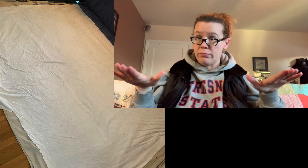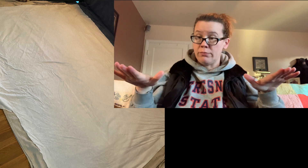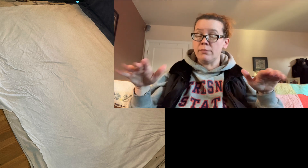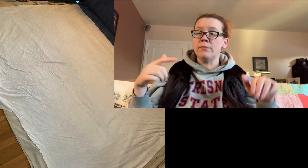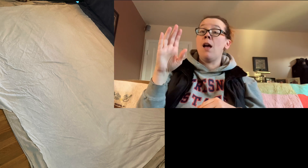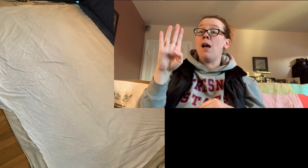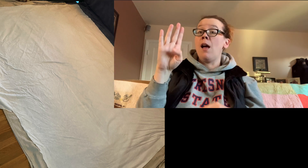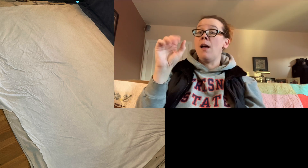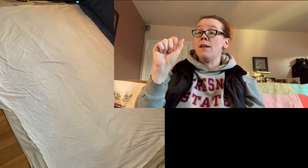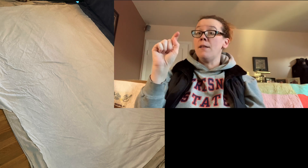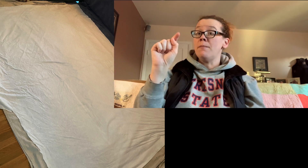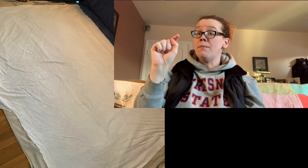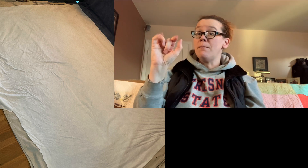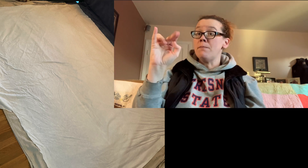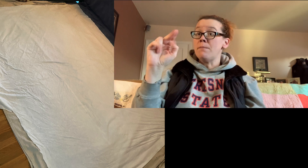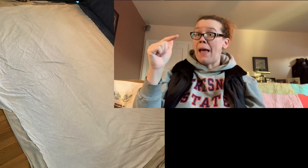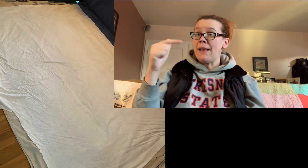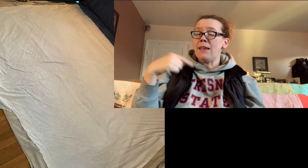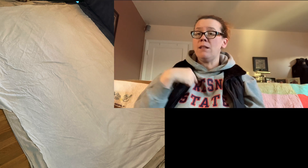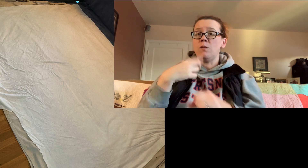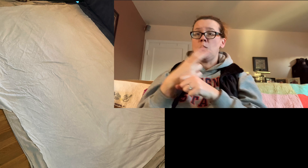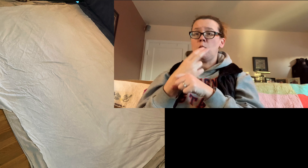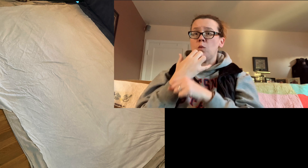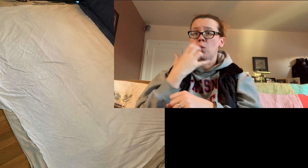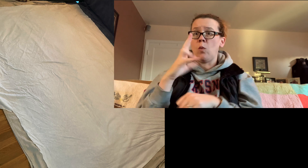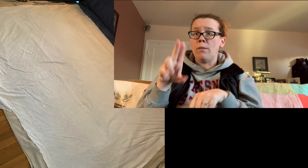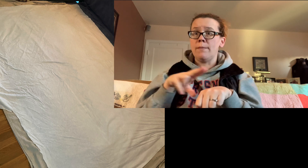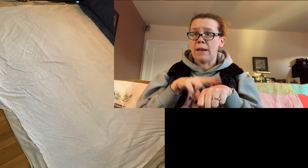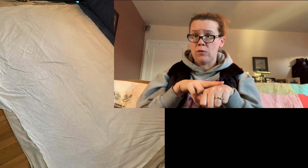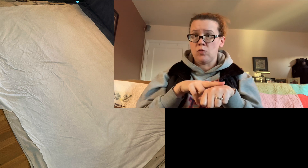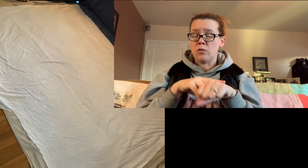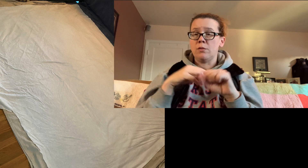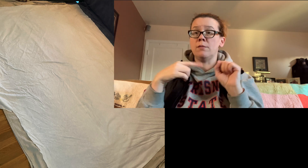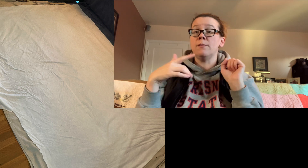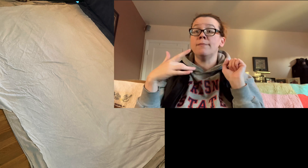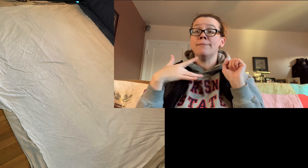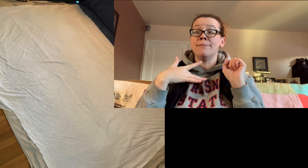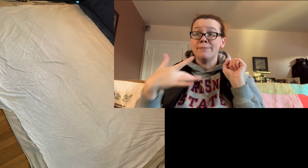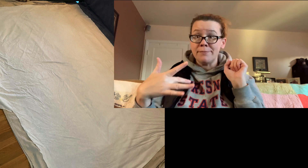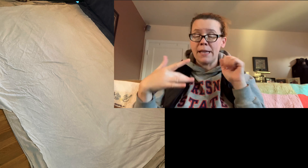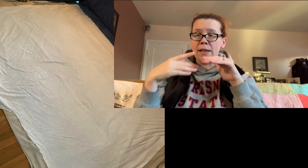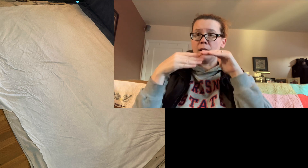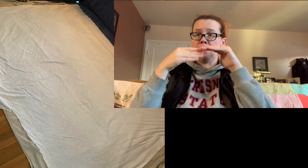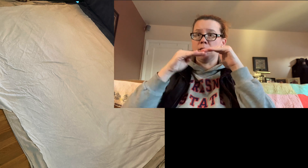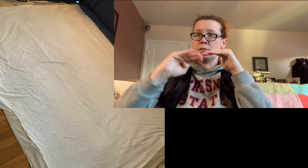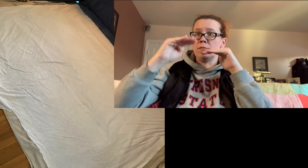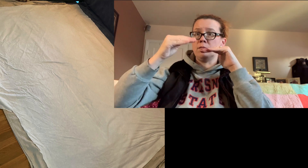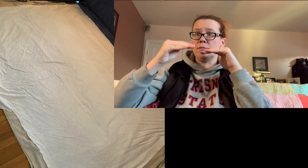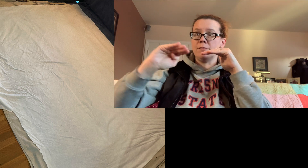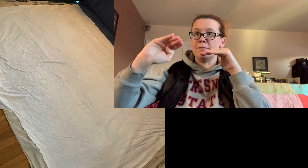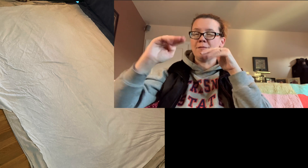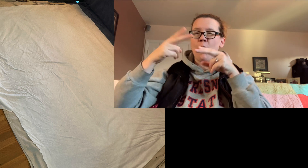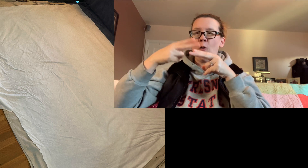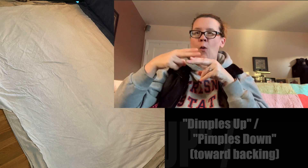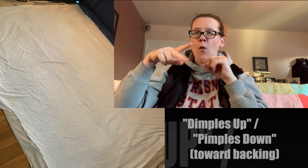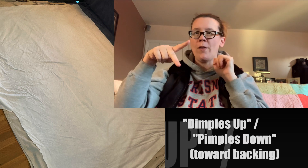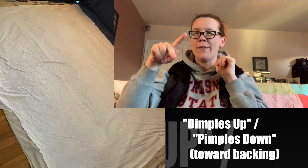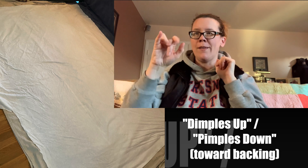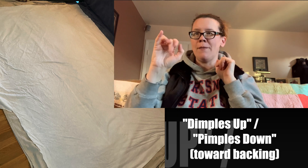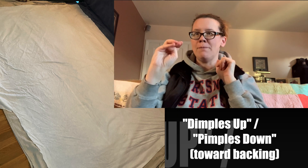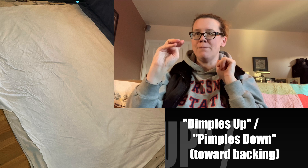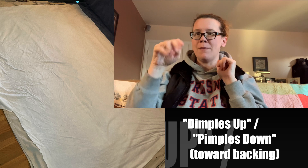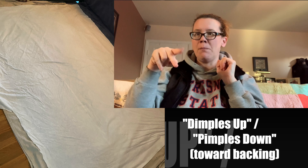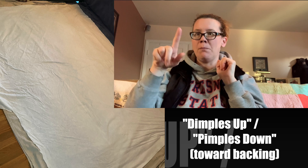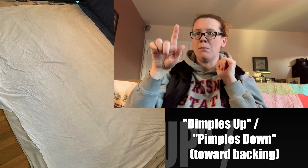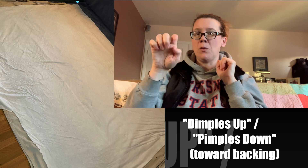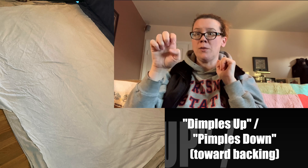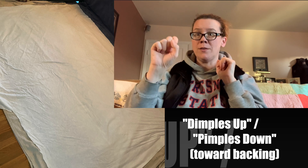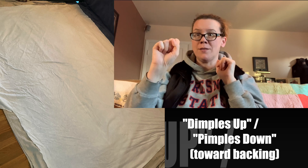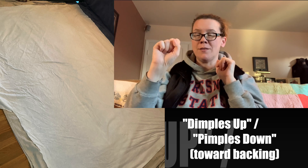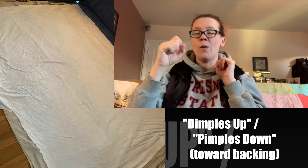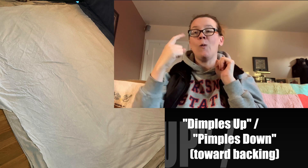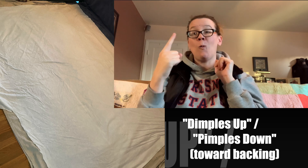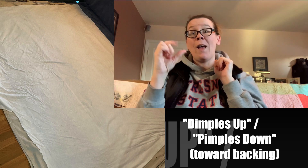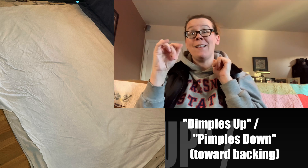Um, for the batting, uh, the kind I use is Warm and Natural, and it has, uh, what I refer to as